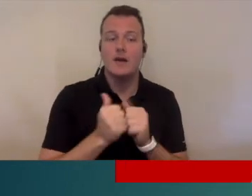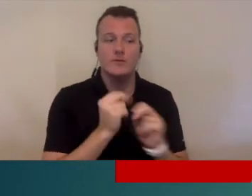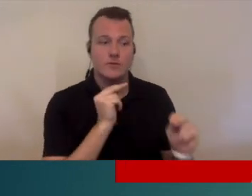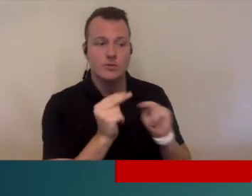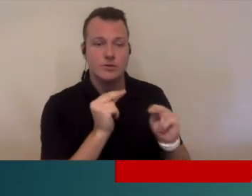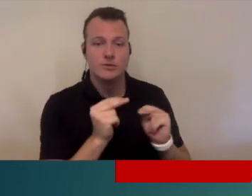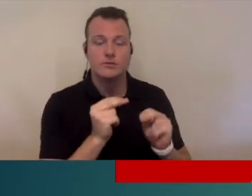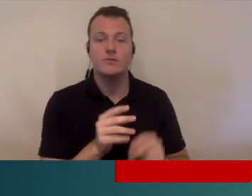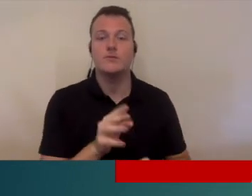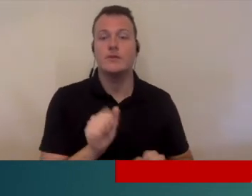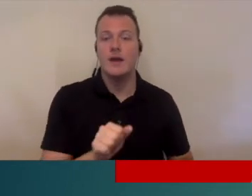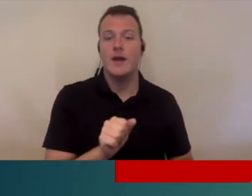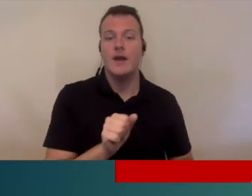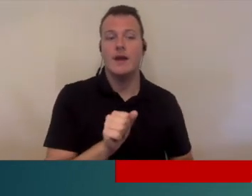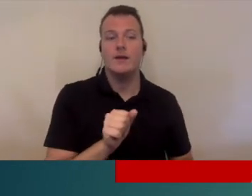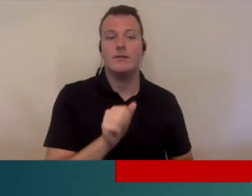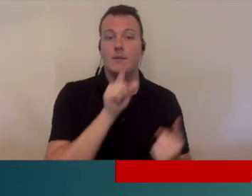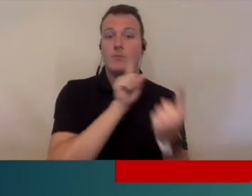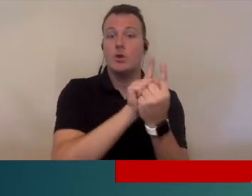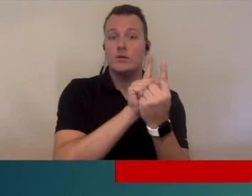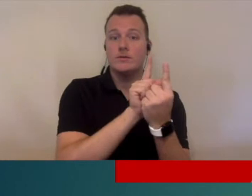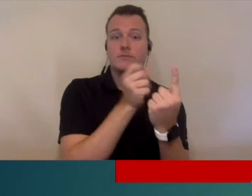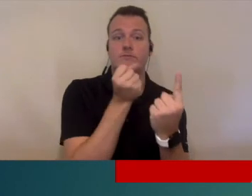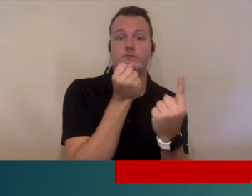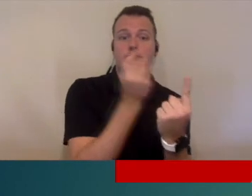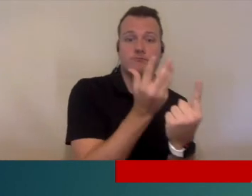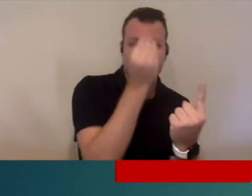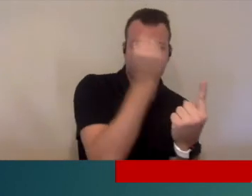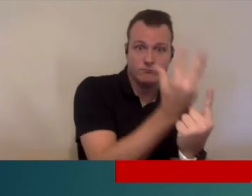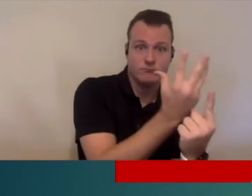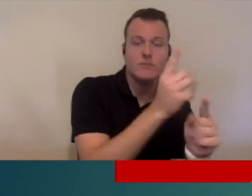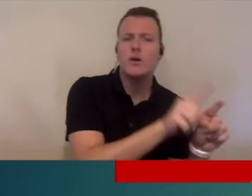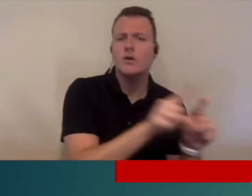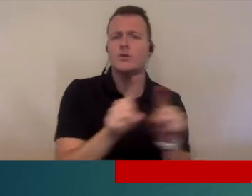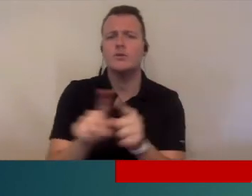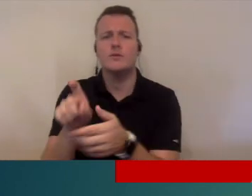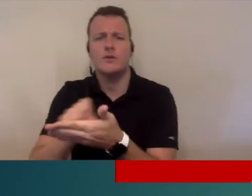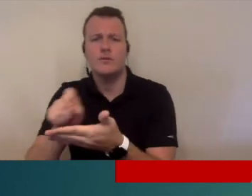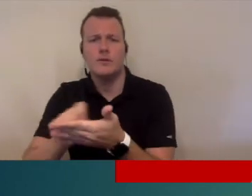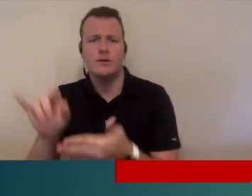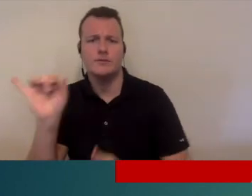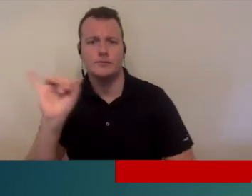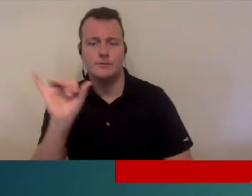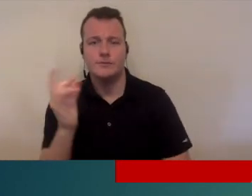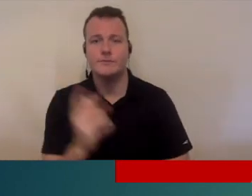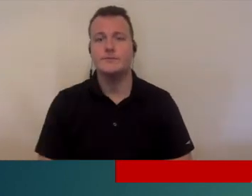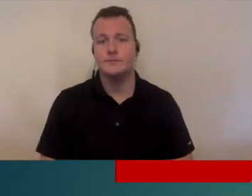that, both by saying that, and by speaking it- or by saying it and writing it. And